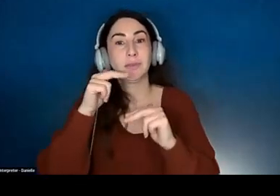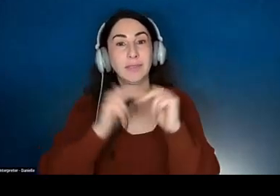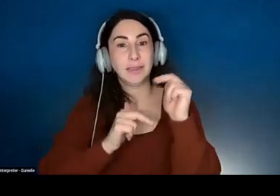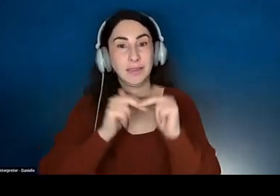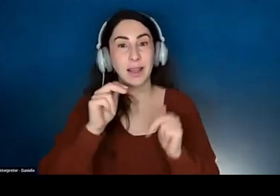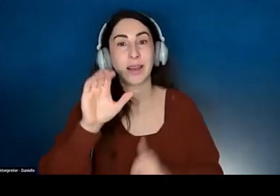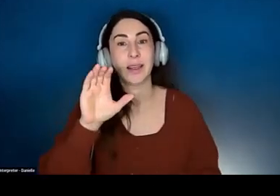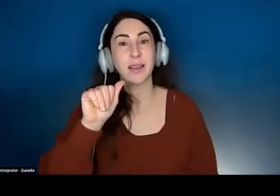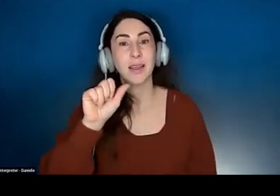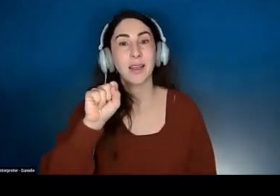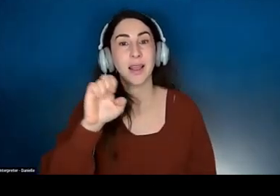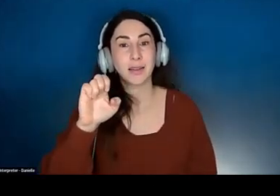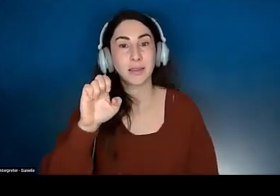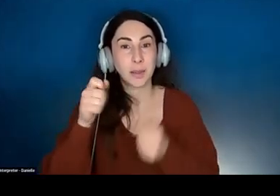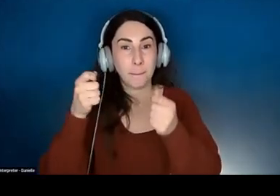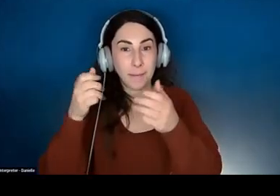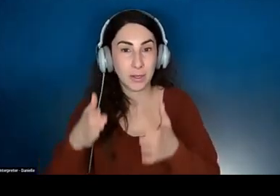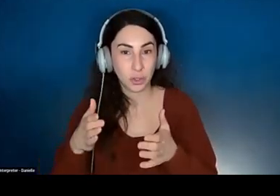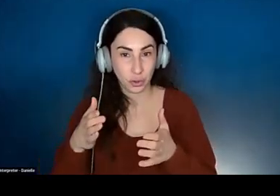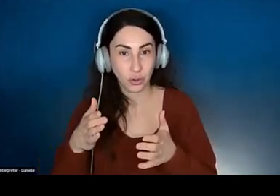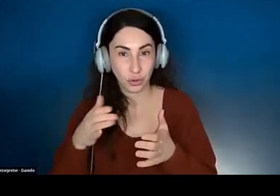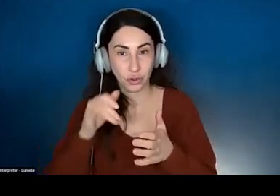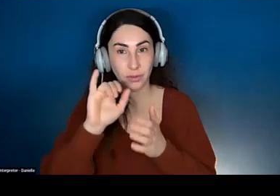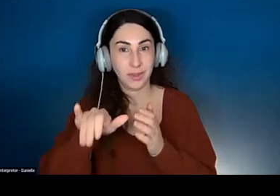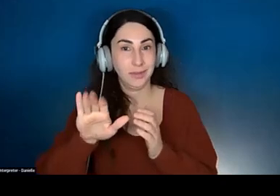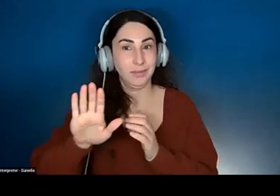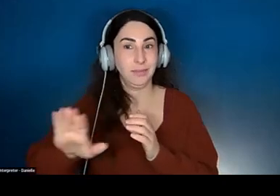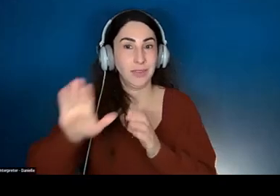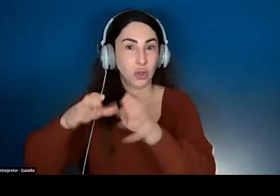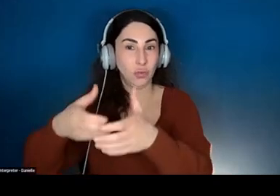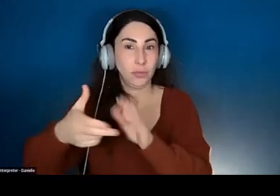specialize that case management back in 2010.